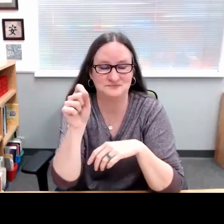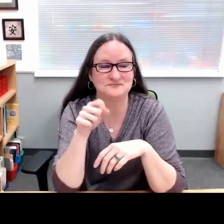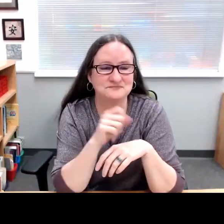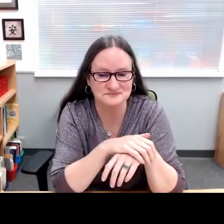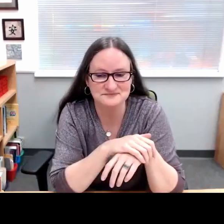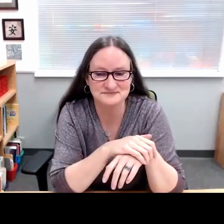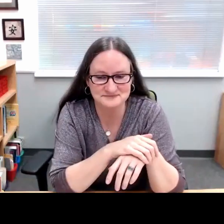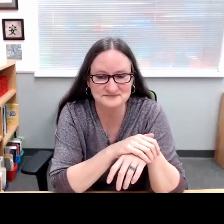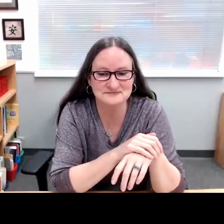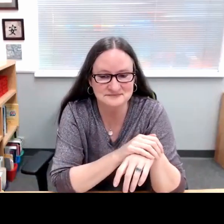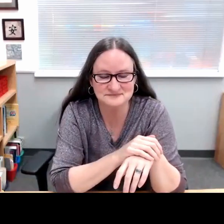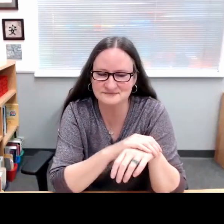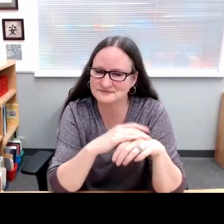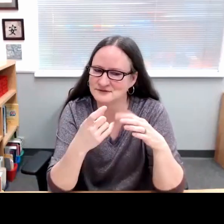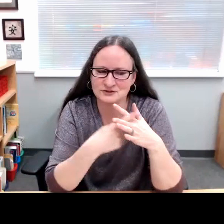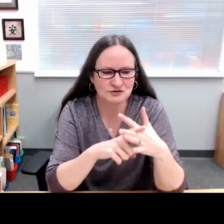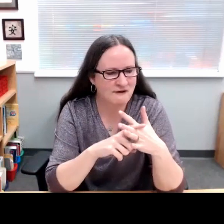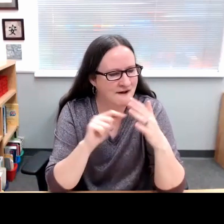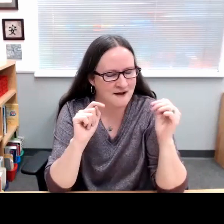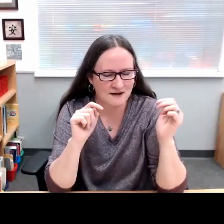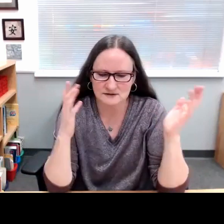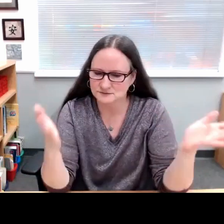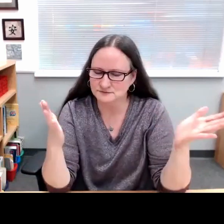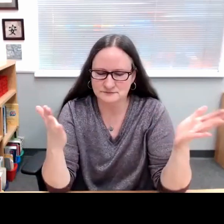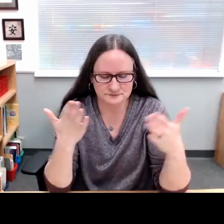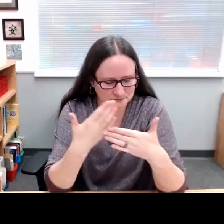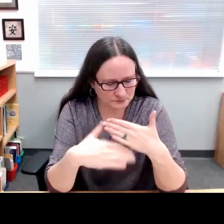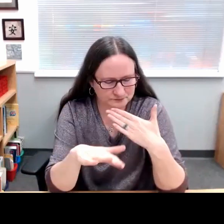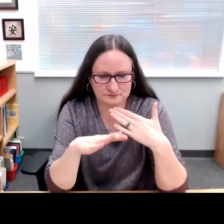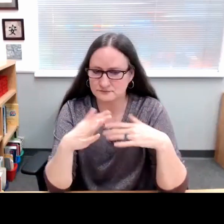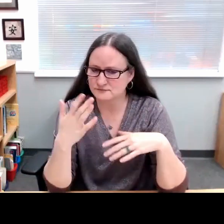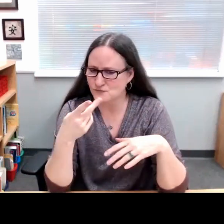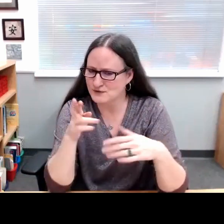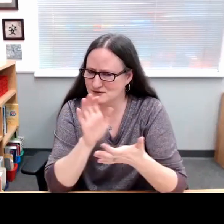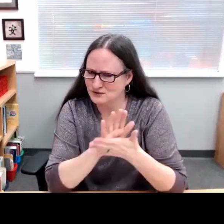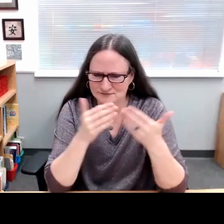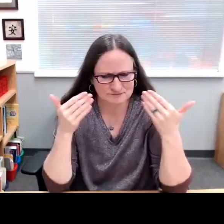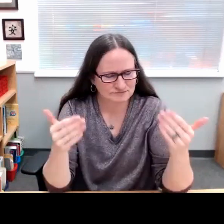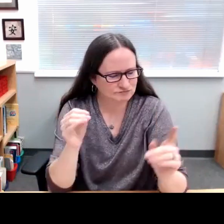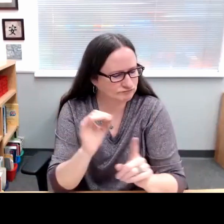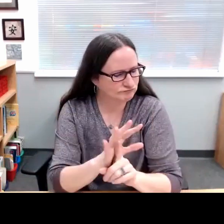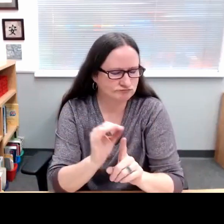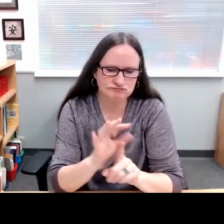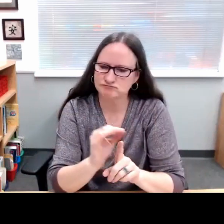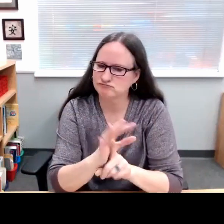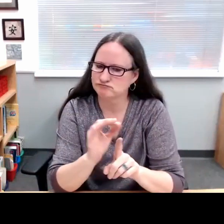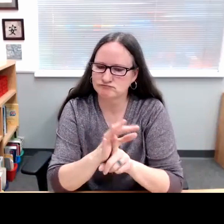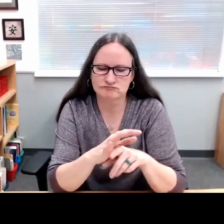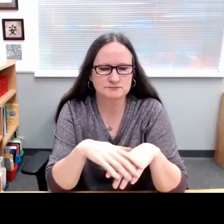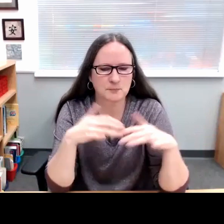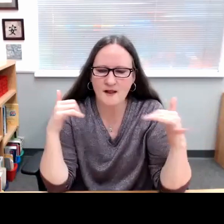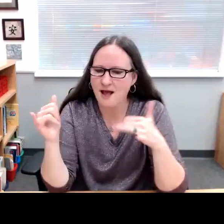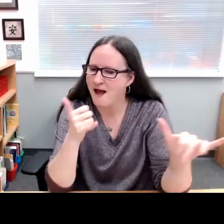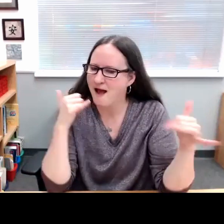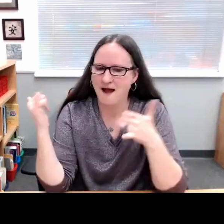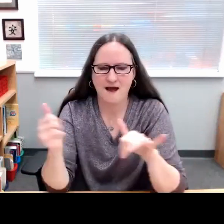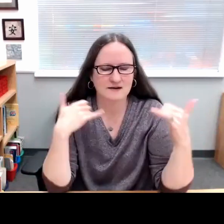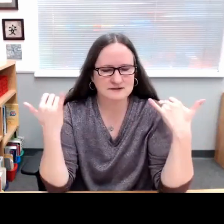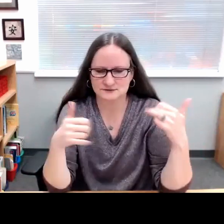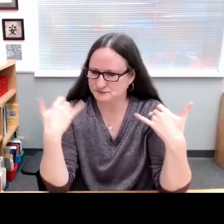Oh yes, oh yes. You just have to start at birth and throughout preschool, you just continue